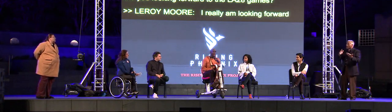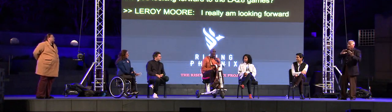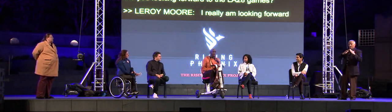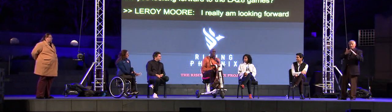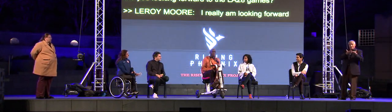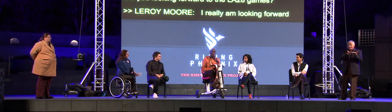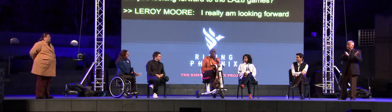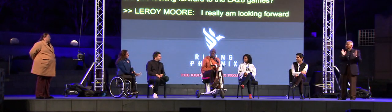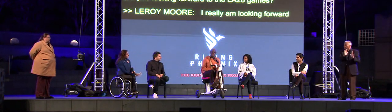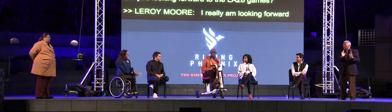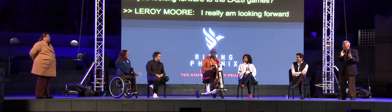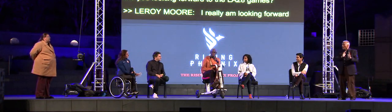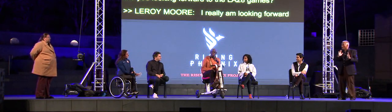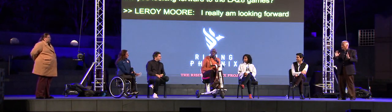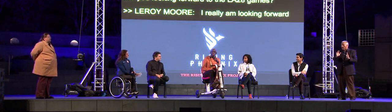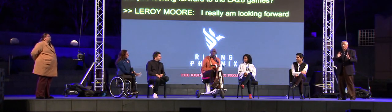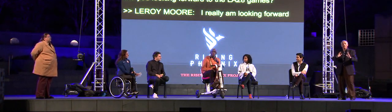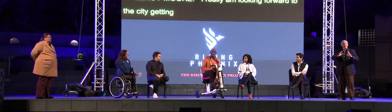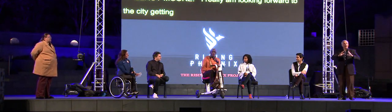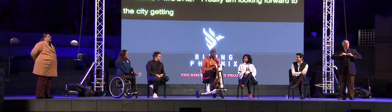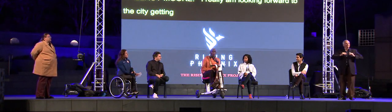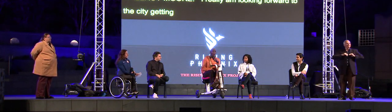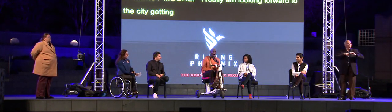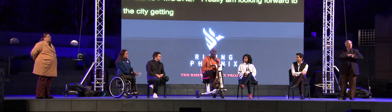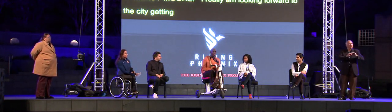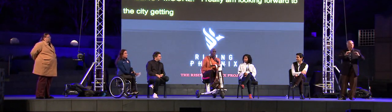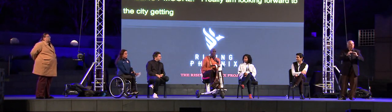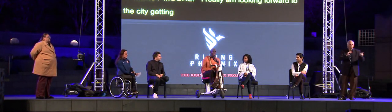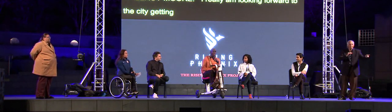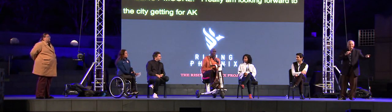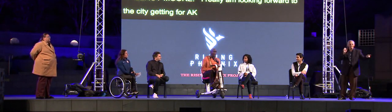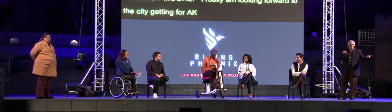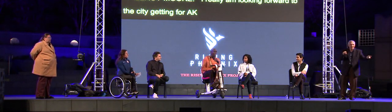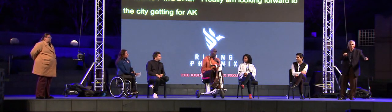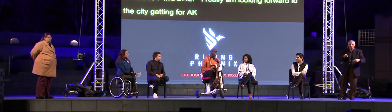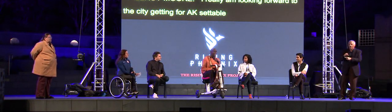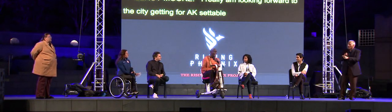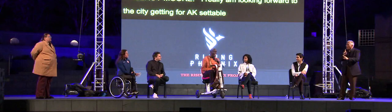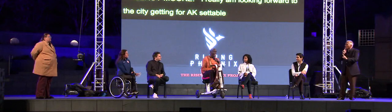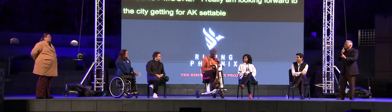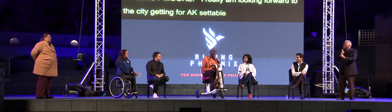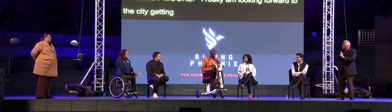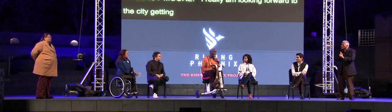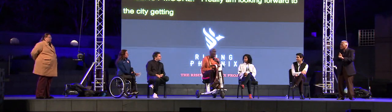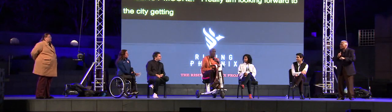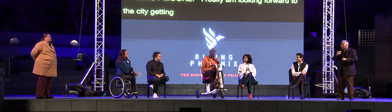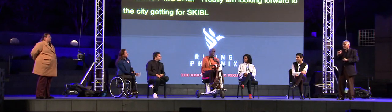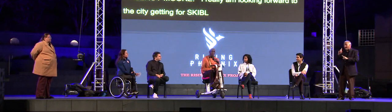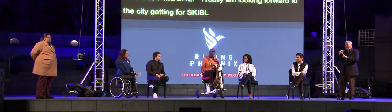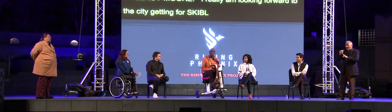getting more accessible. I'm really following the ADA, really